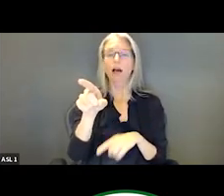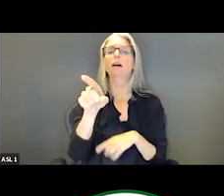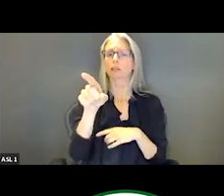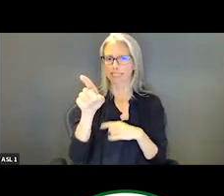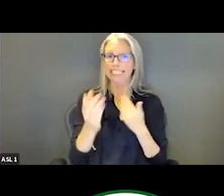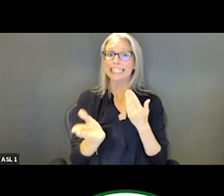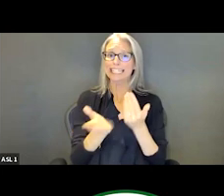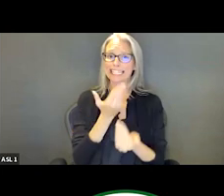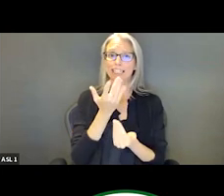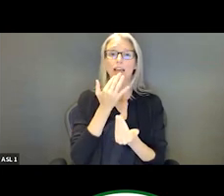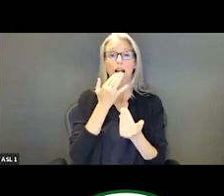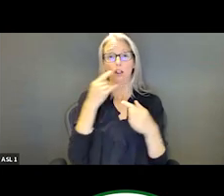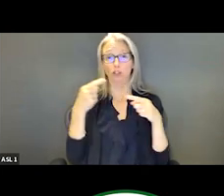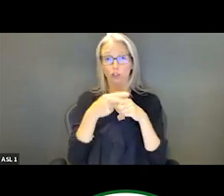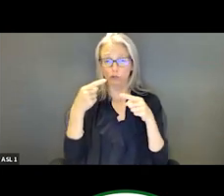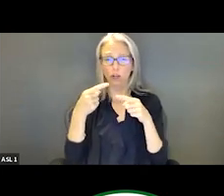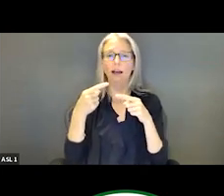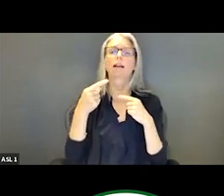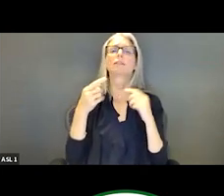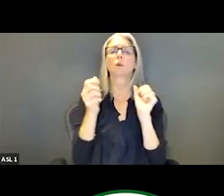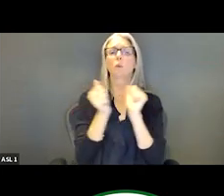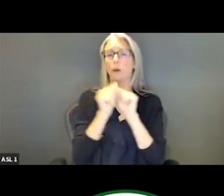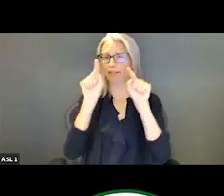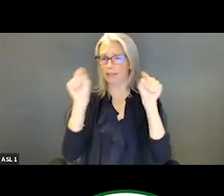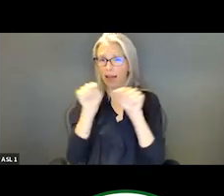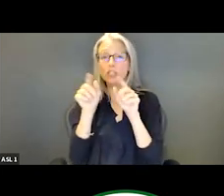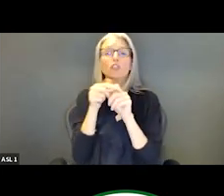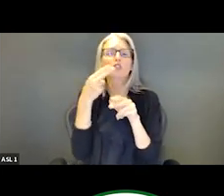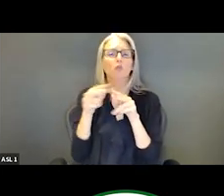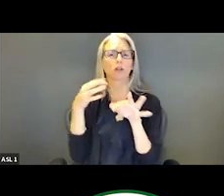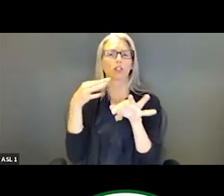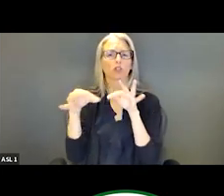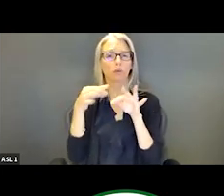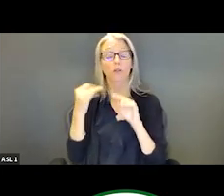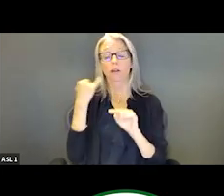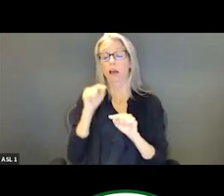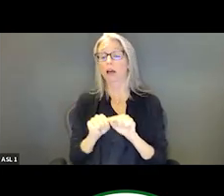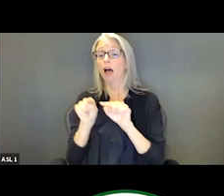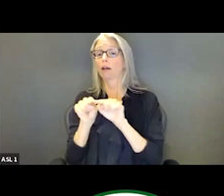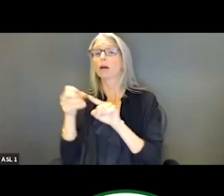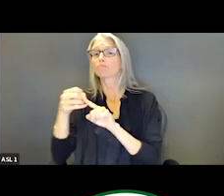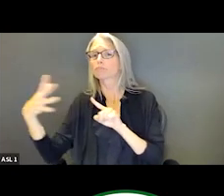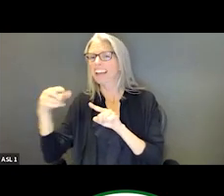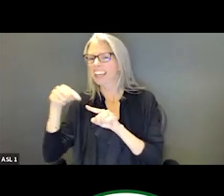And there was an audio station at Driftwood Canyon Park that was equipped with local music from a band.